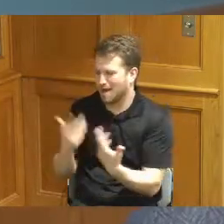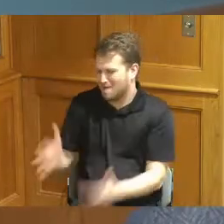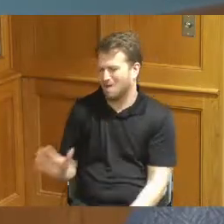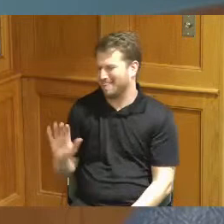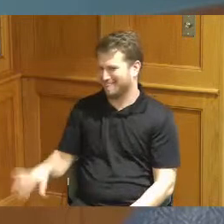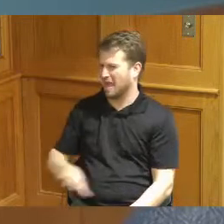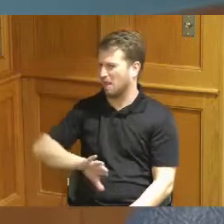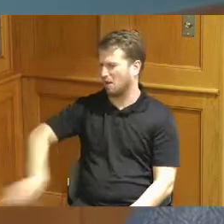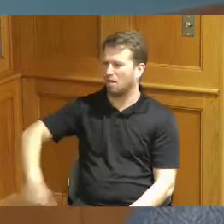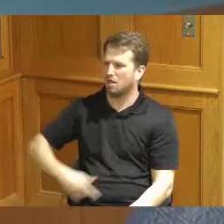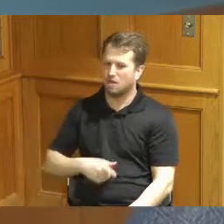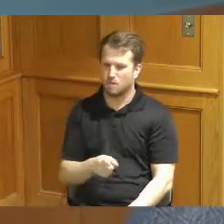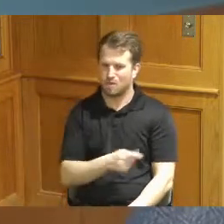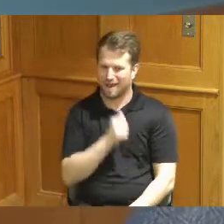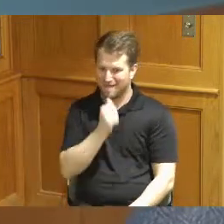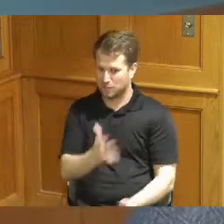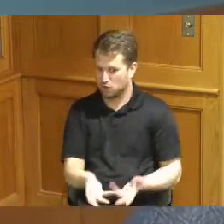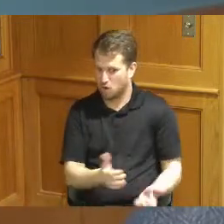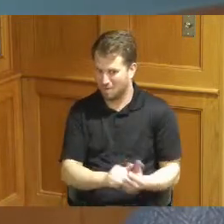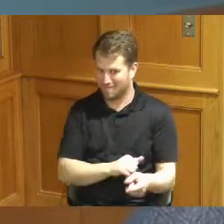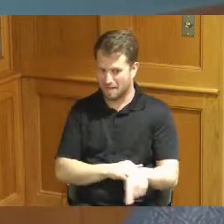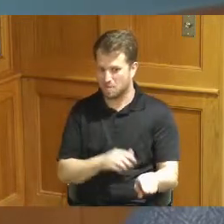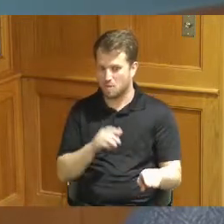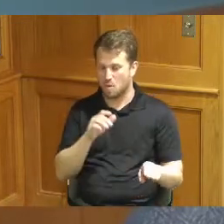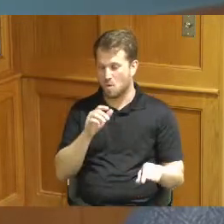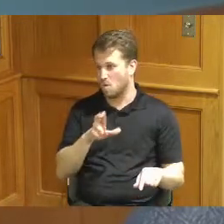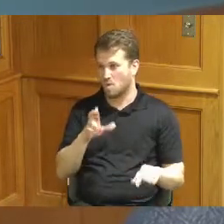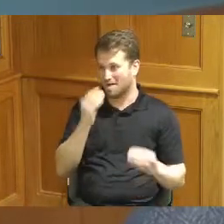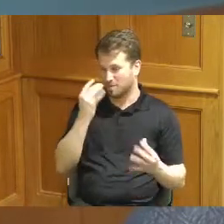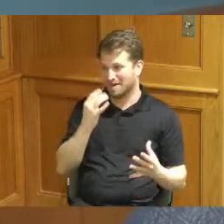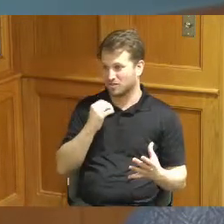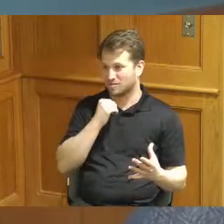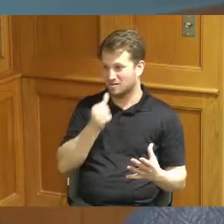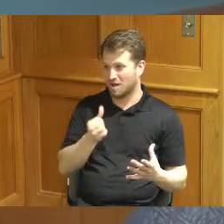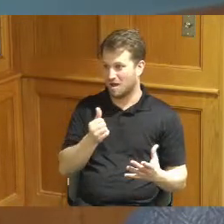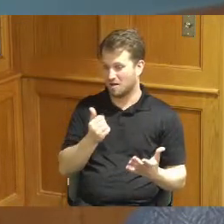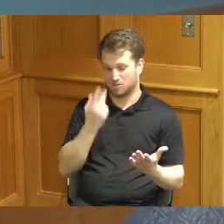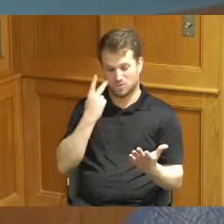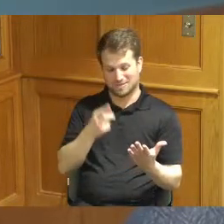nor do I have any data to say that they're not people worthy of being offered these services